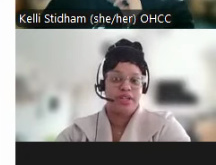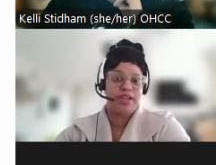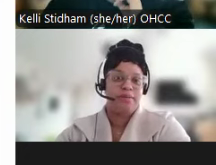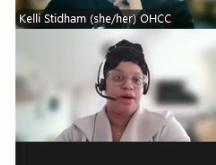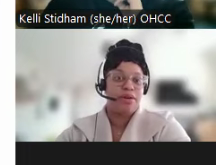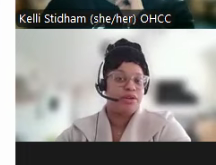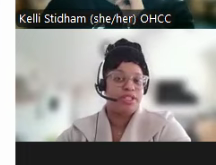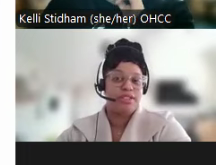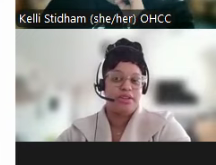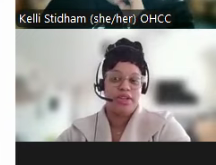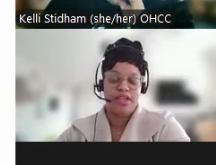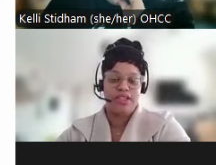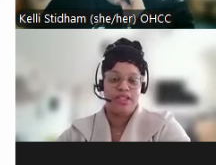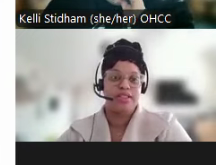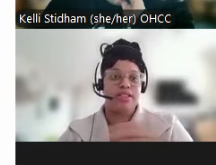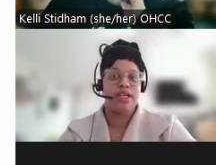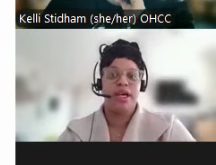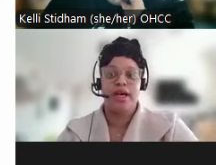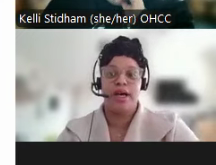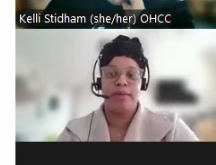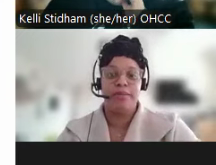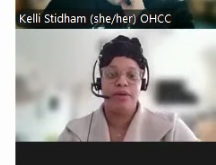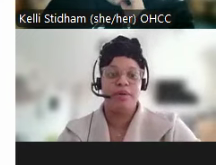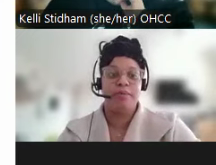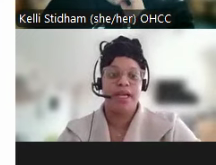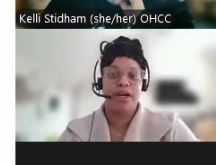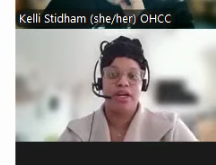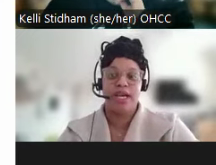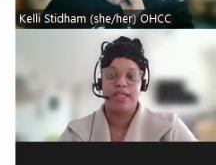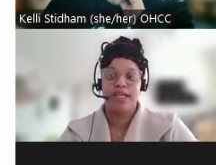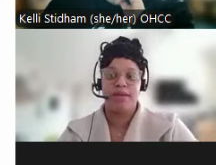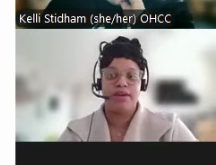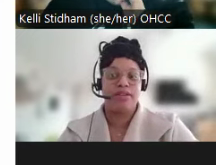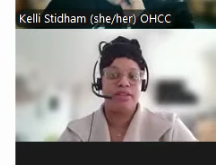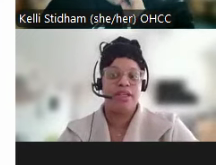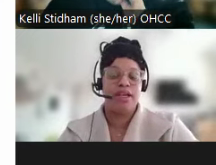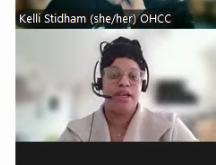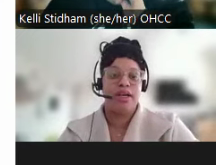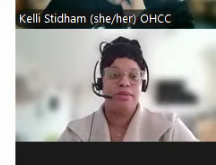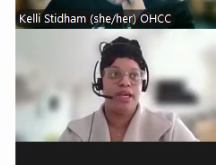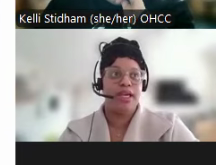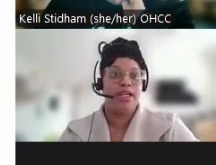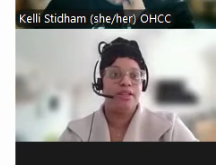or anything about OG certifications. Um,